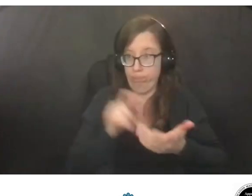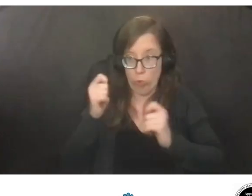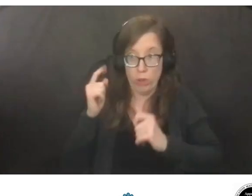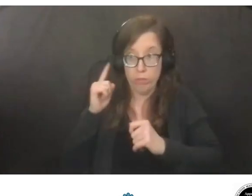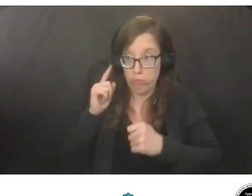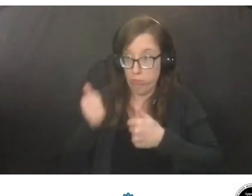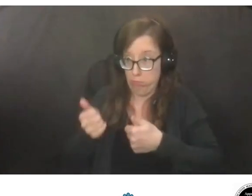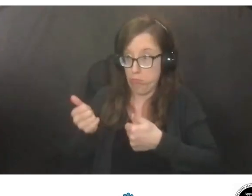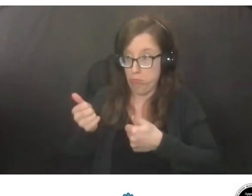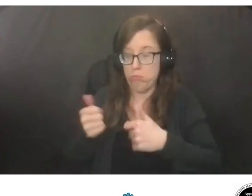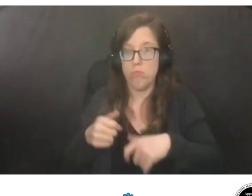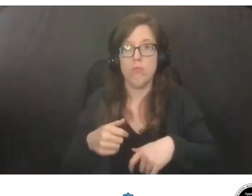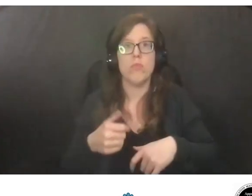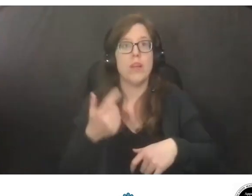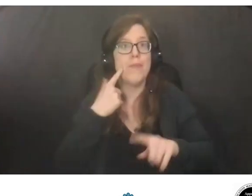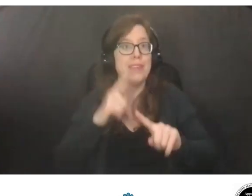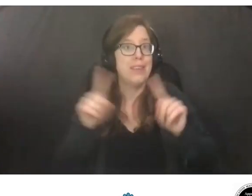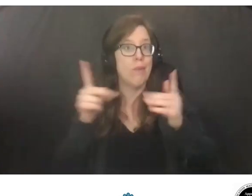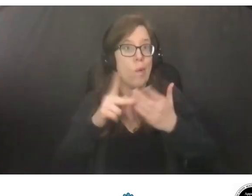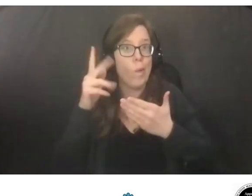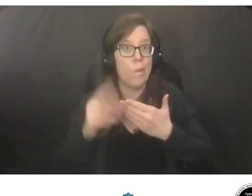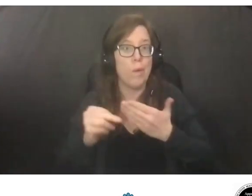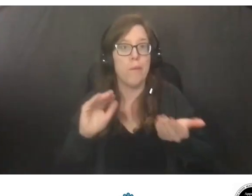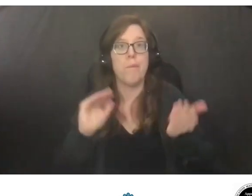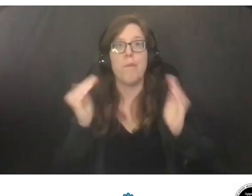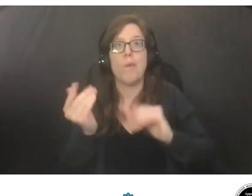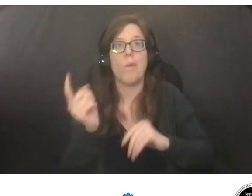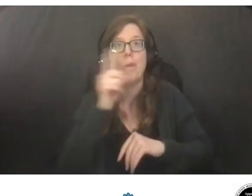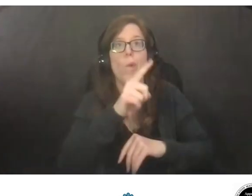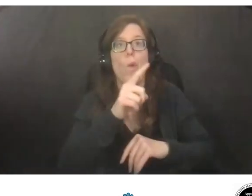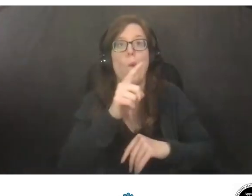It's likely going to be a quite a different program than they have for a lecture setting